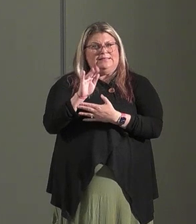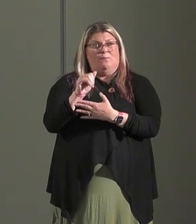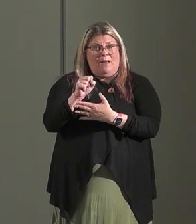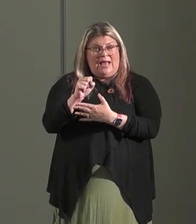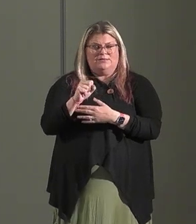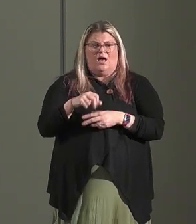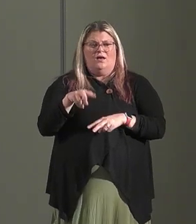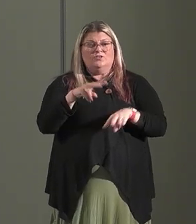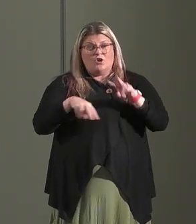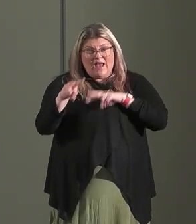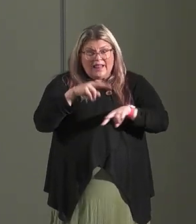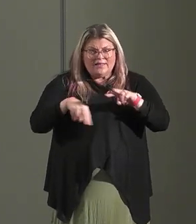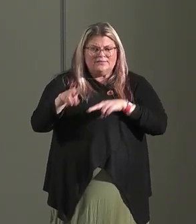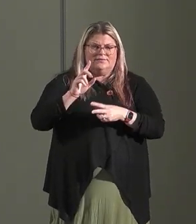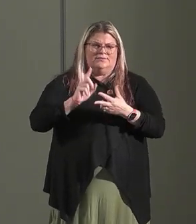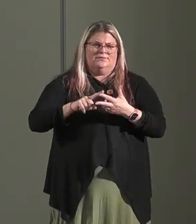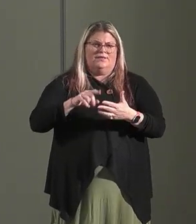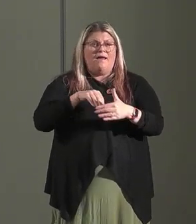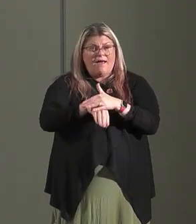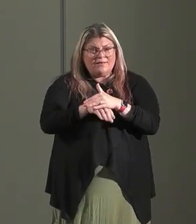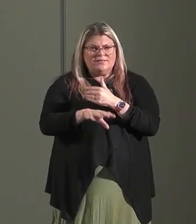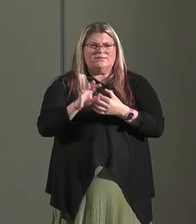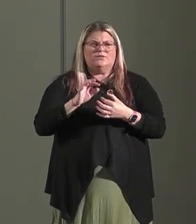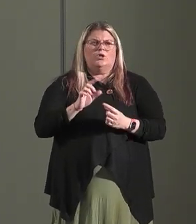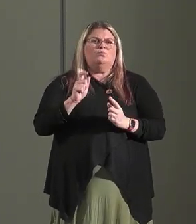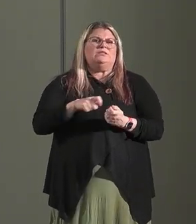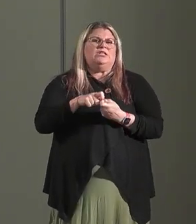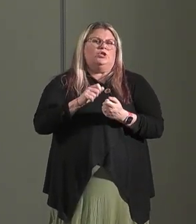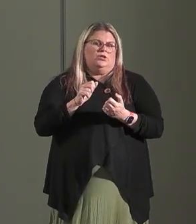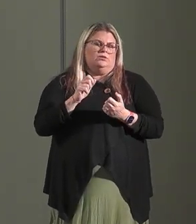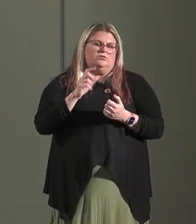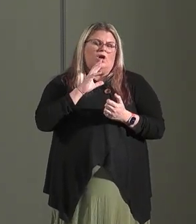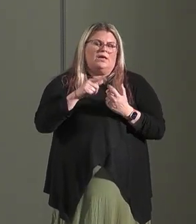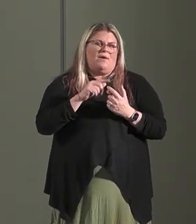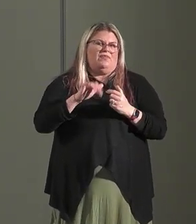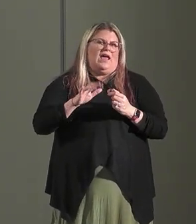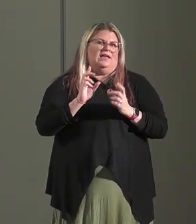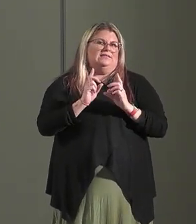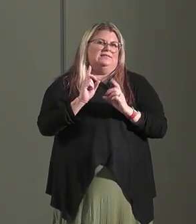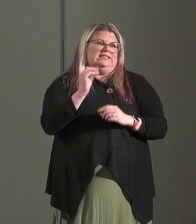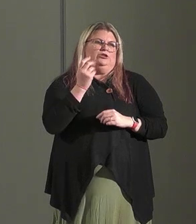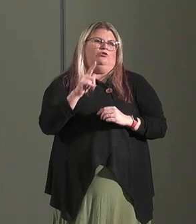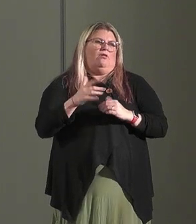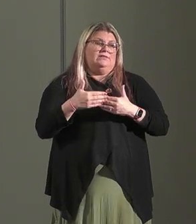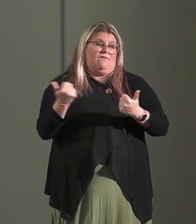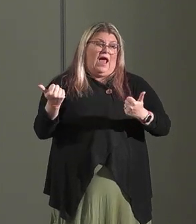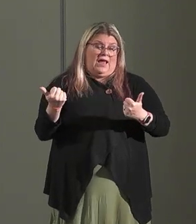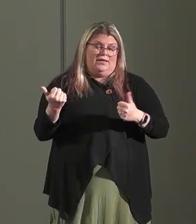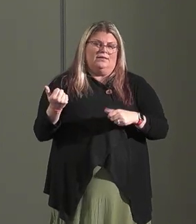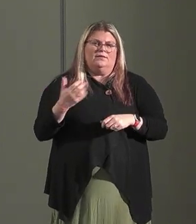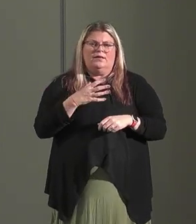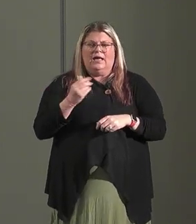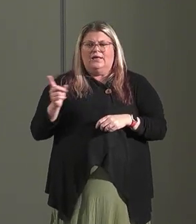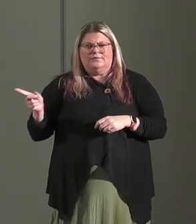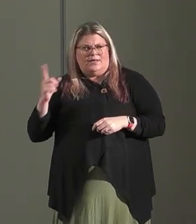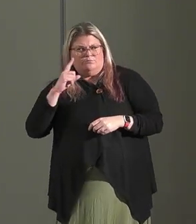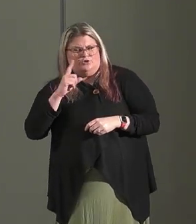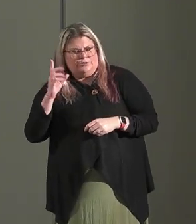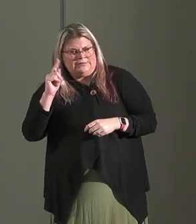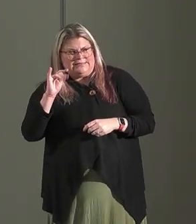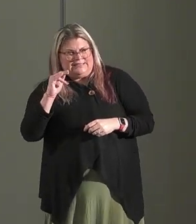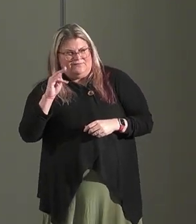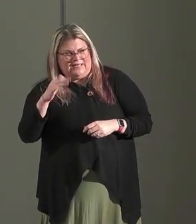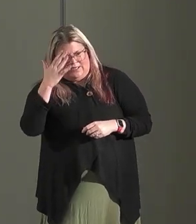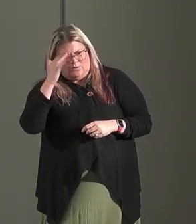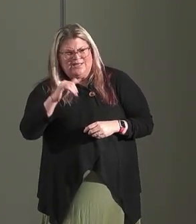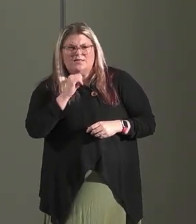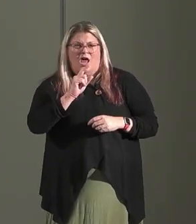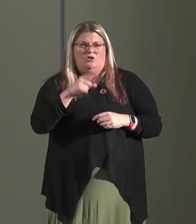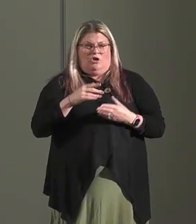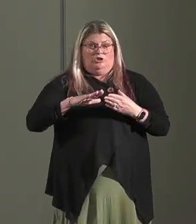and access with respect to the digital divide you spoke about Tiffany. Not just urban and rural